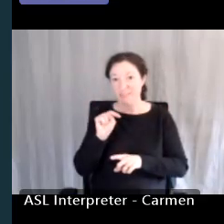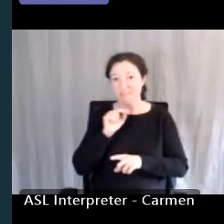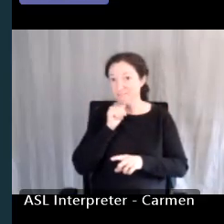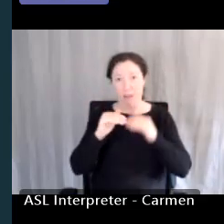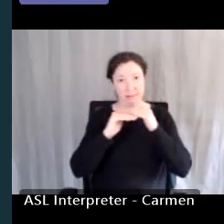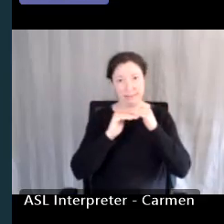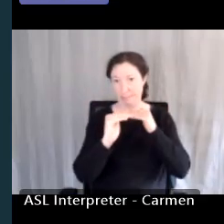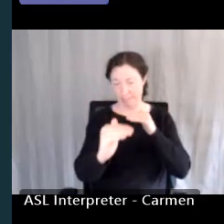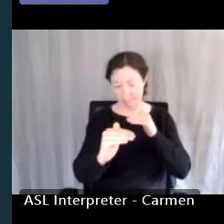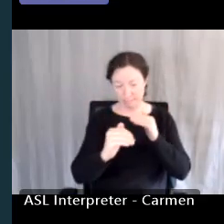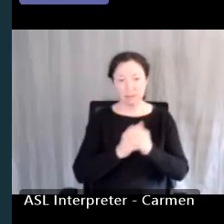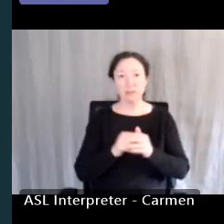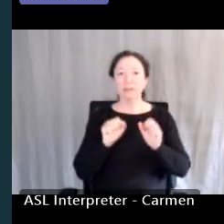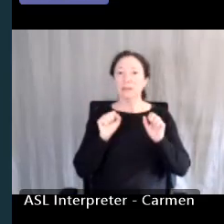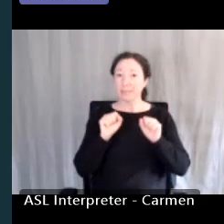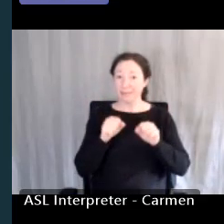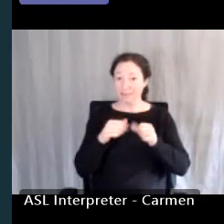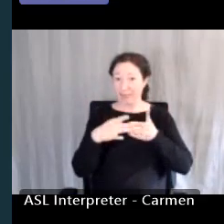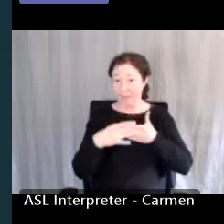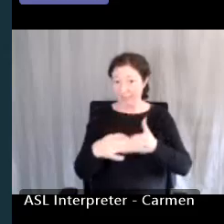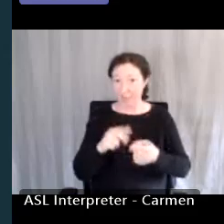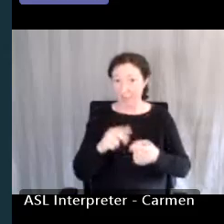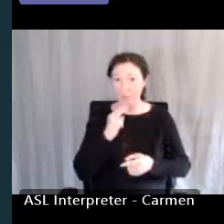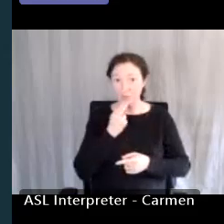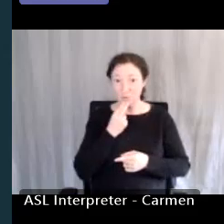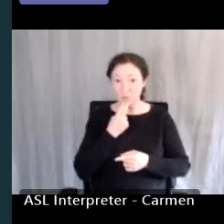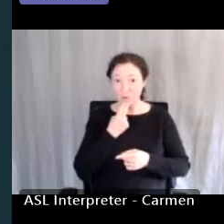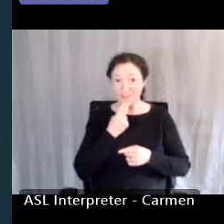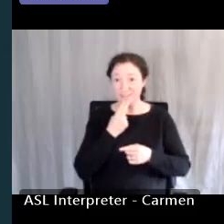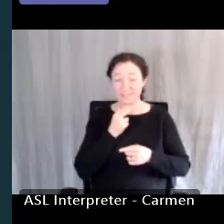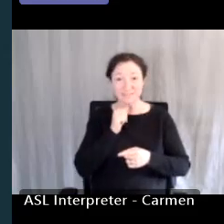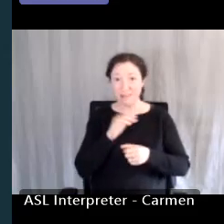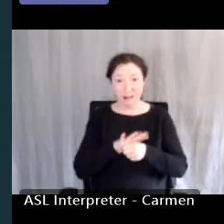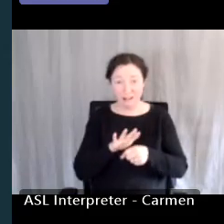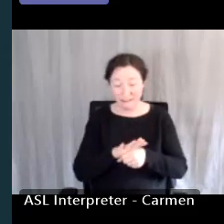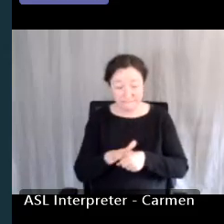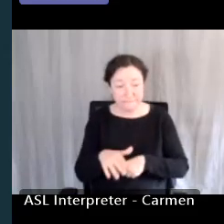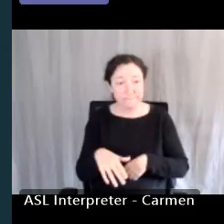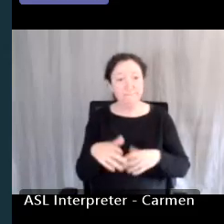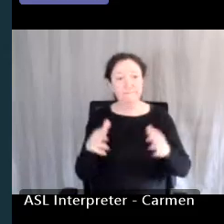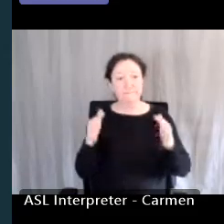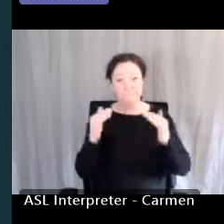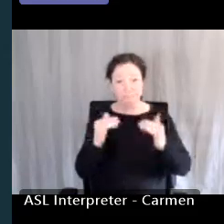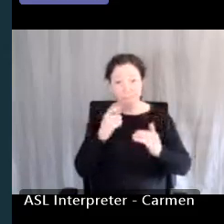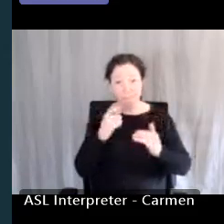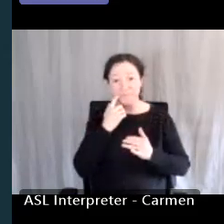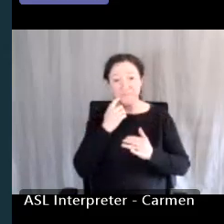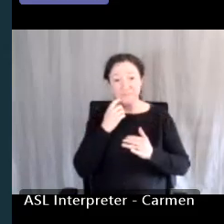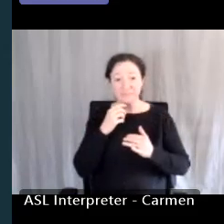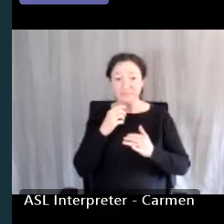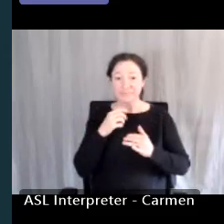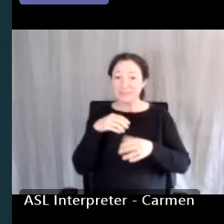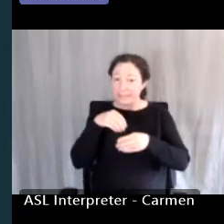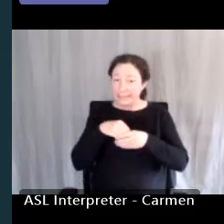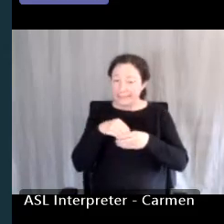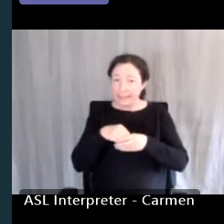to nutrient deficiencies. This can lead to mitochondrial dysfunction, your mitochondrial little energy powerhouses in every cell. And that can result in chronic fatigue.